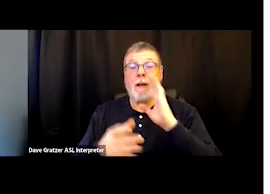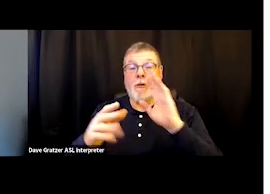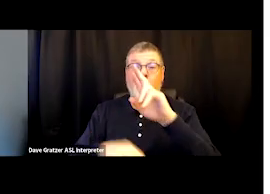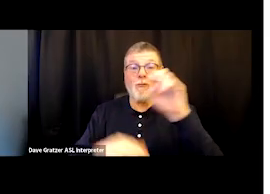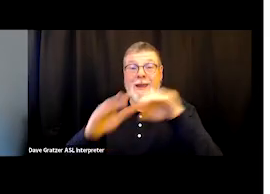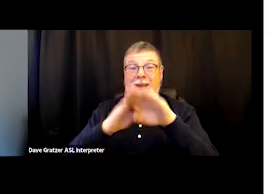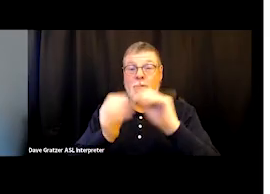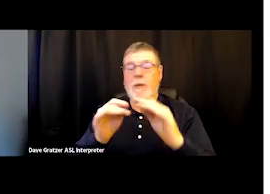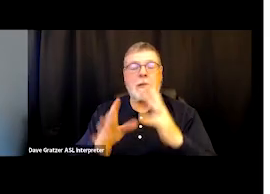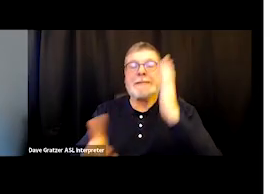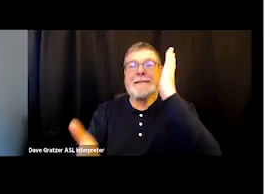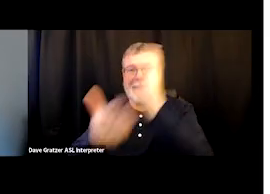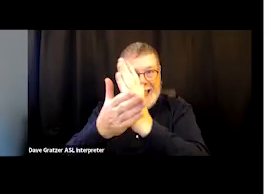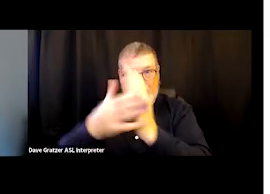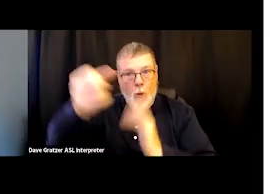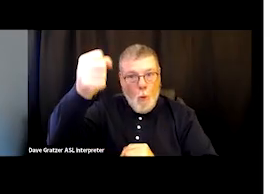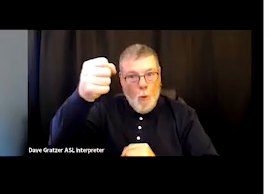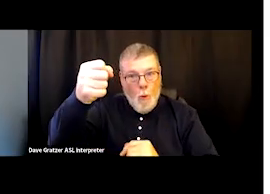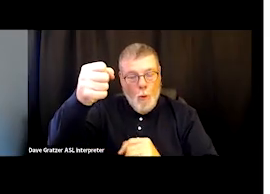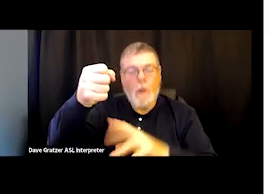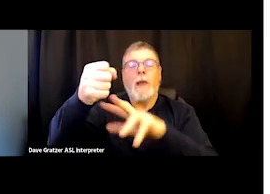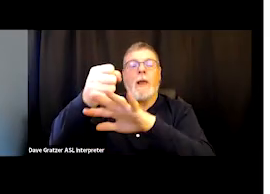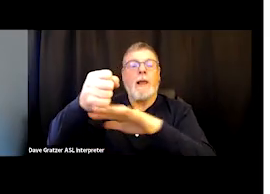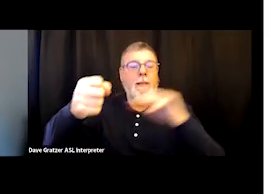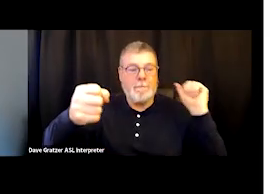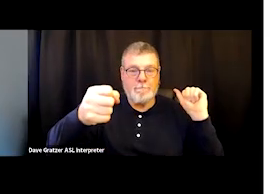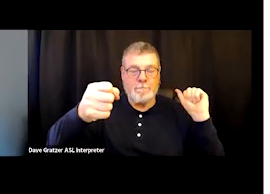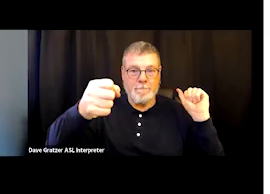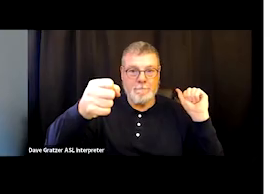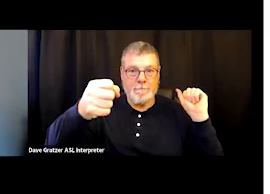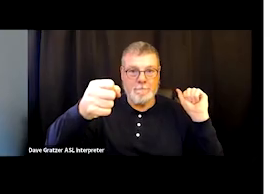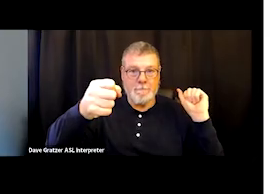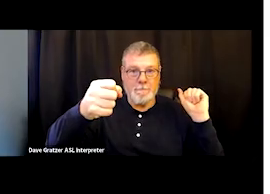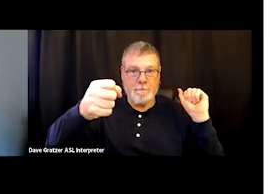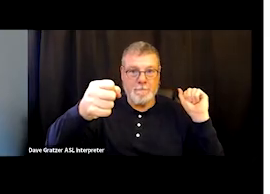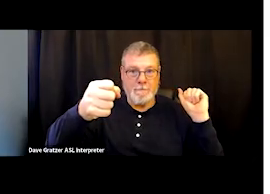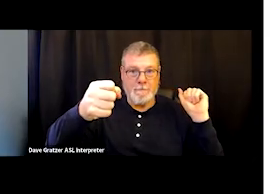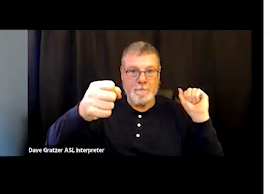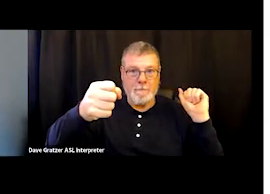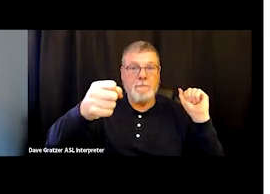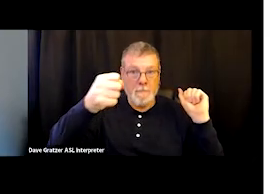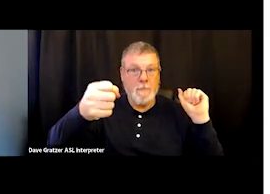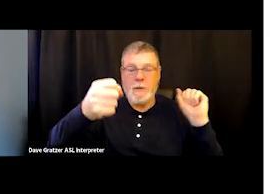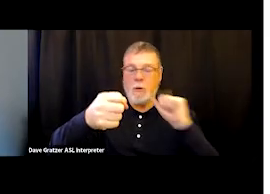after completing the basic preliminary questions, stop when you get to the reentry number page.